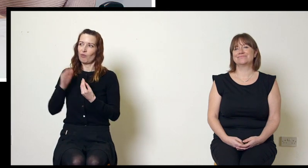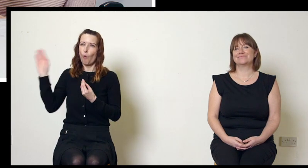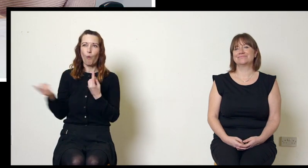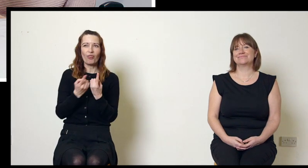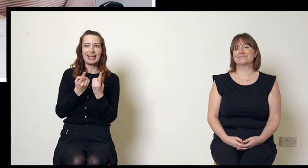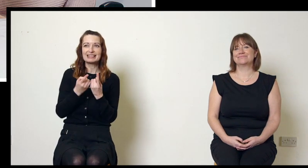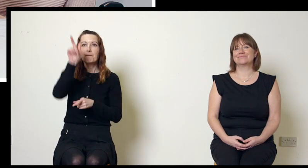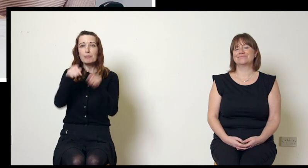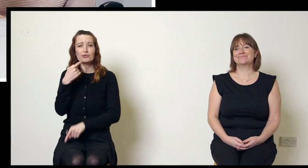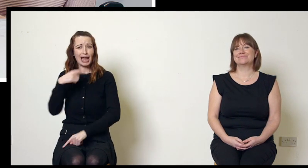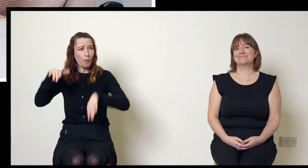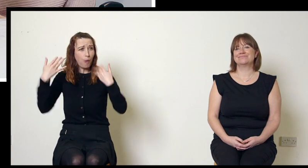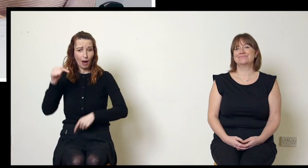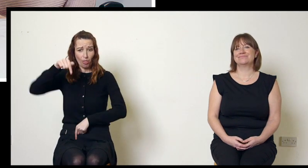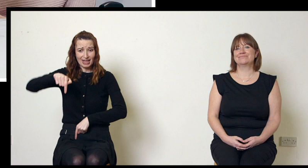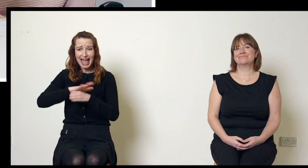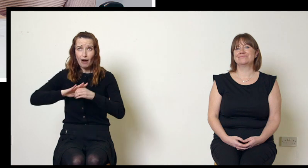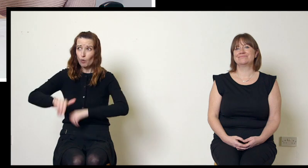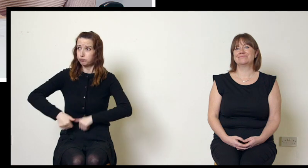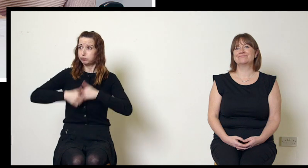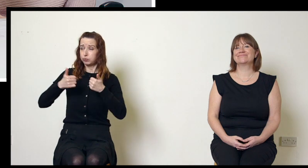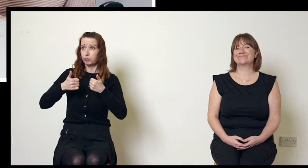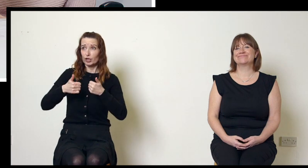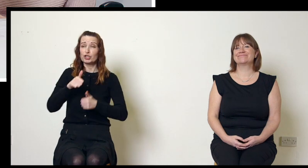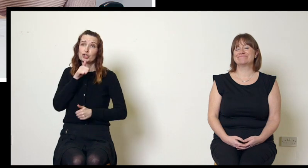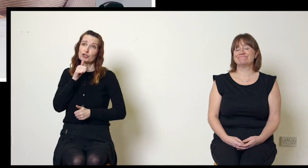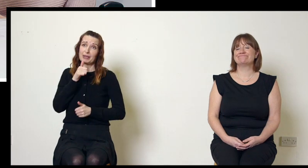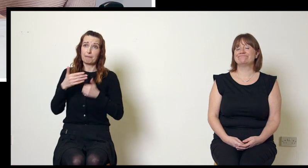“this is a brilliant space, this should be used a lot more” and all of this kind of thing.